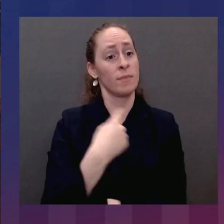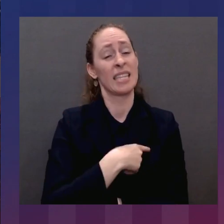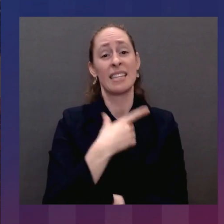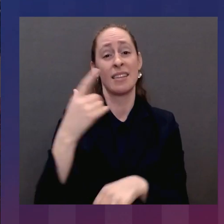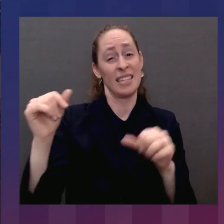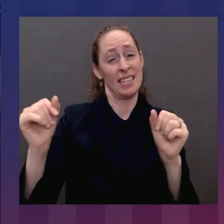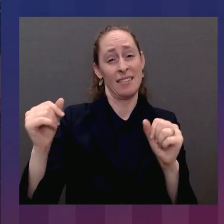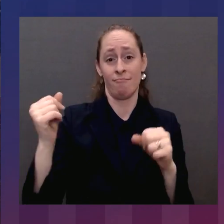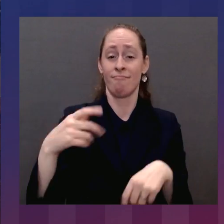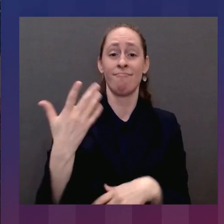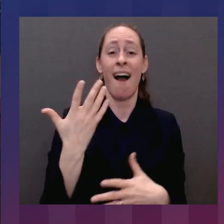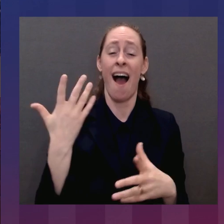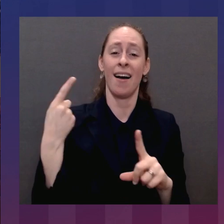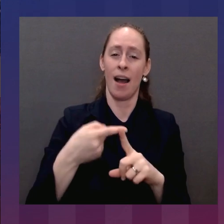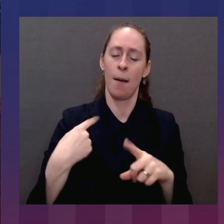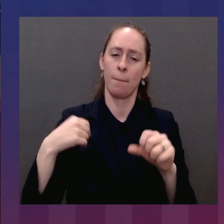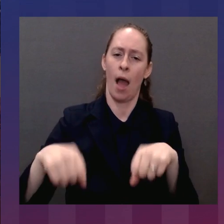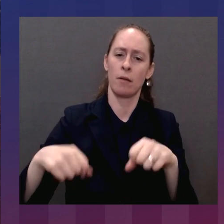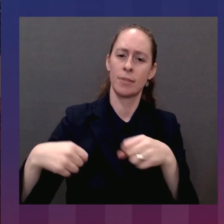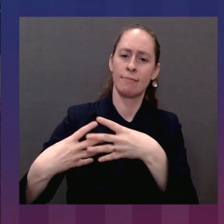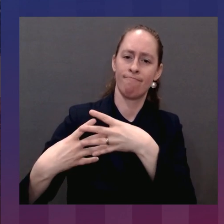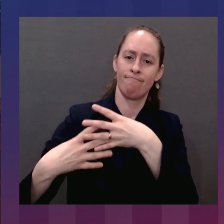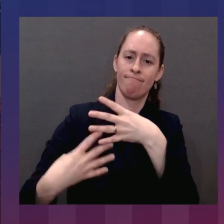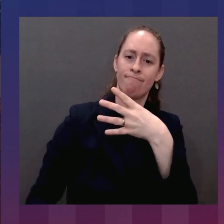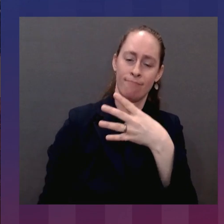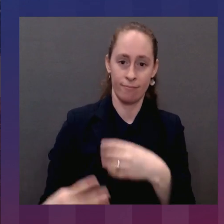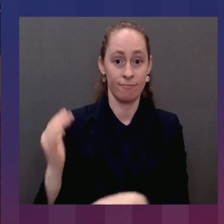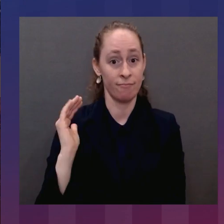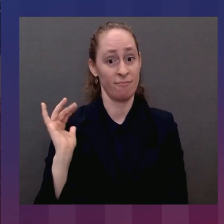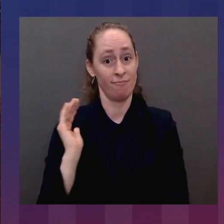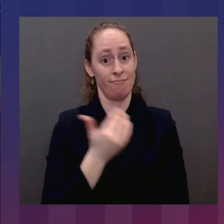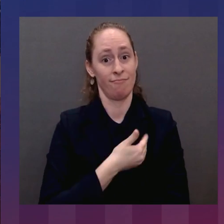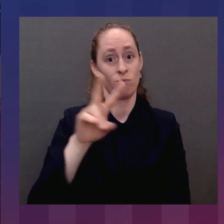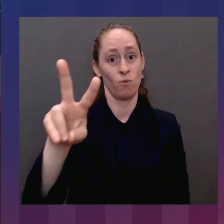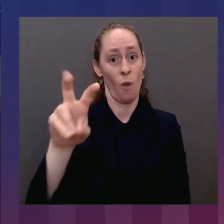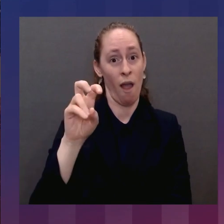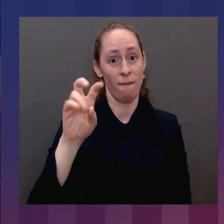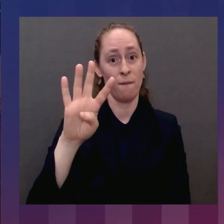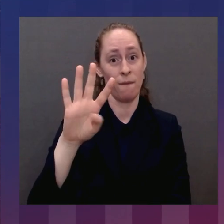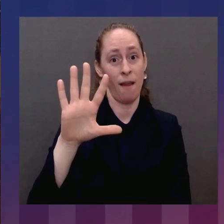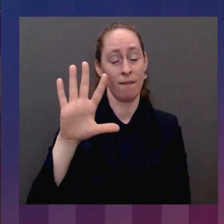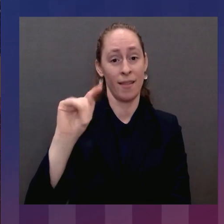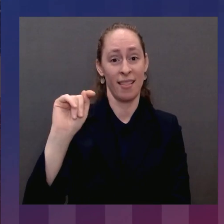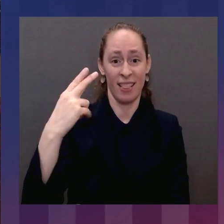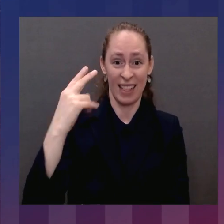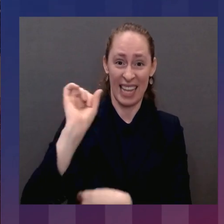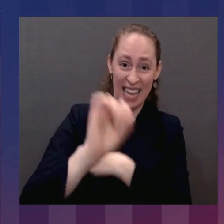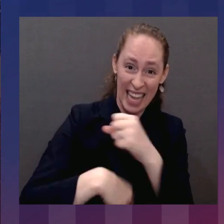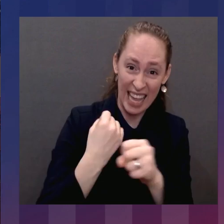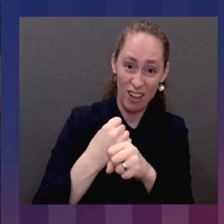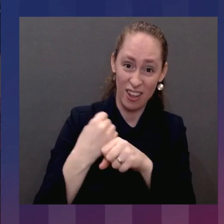I have come to report on the State of the Union. And my report is this: the State of the Union is strong